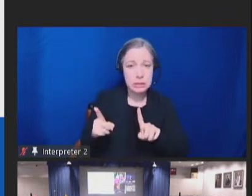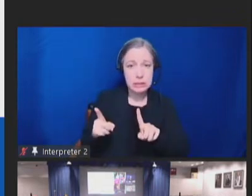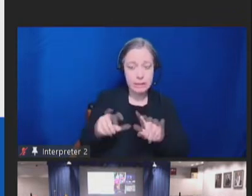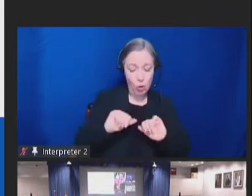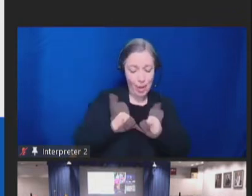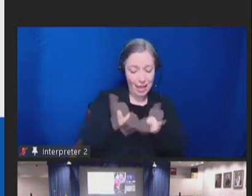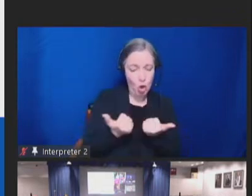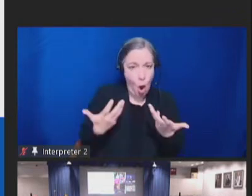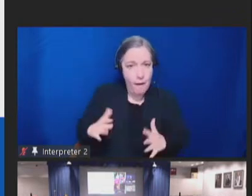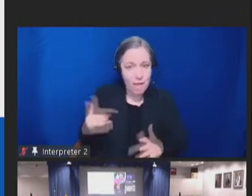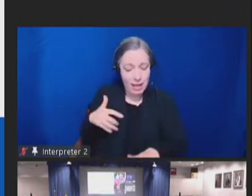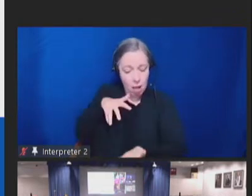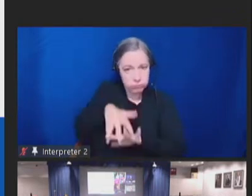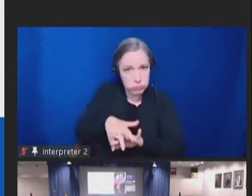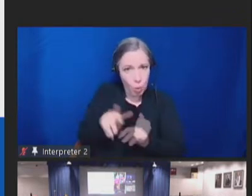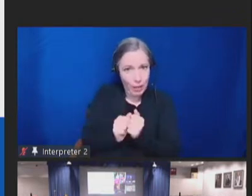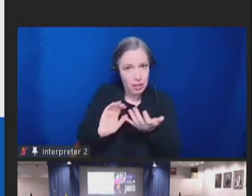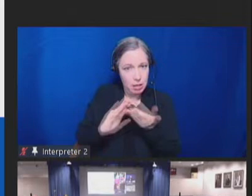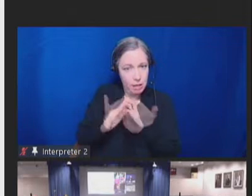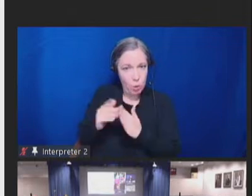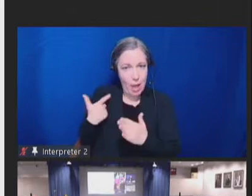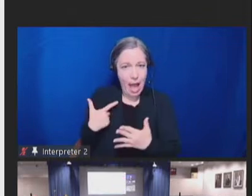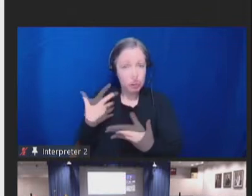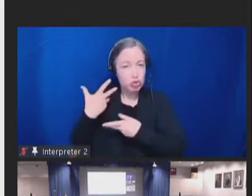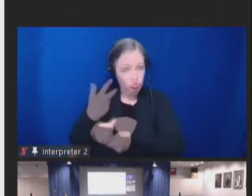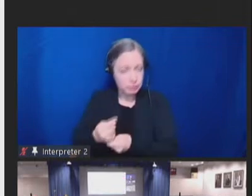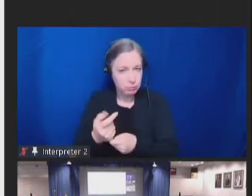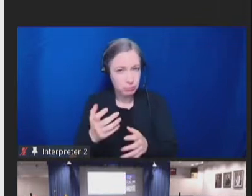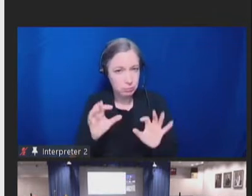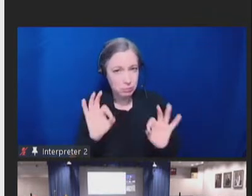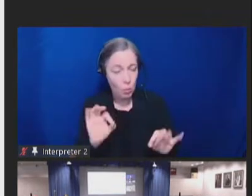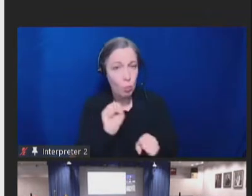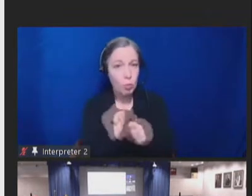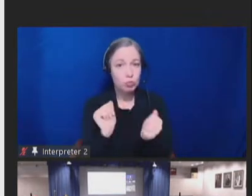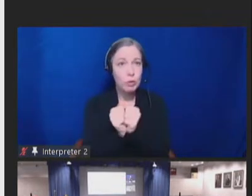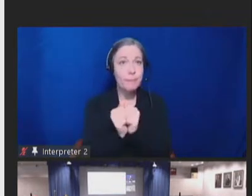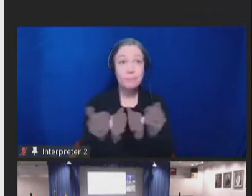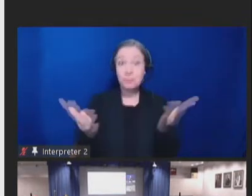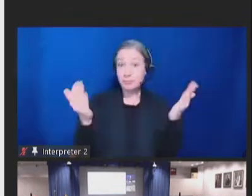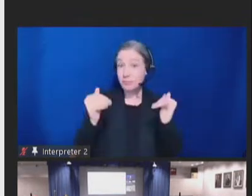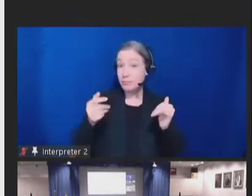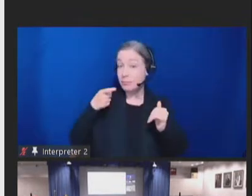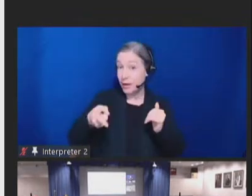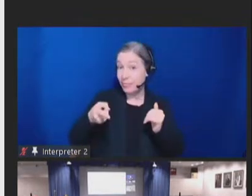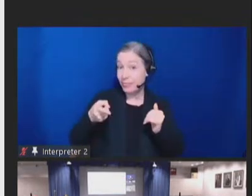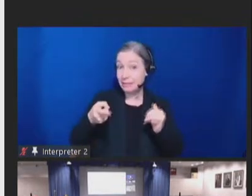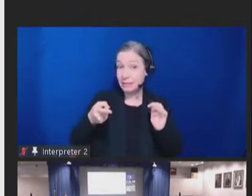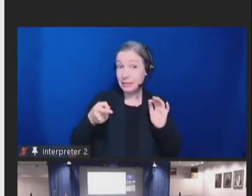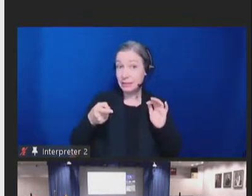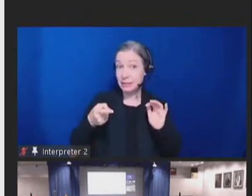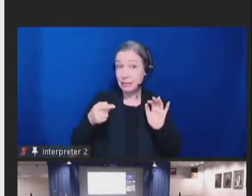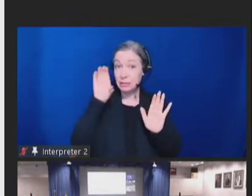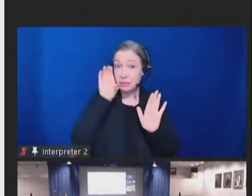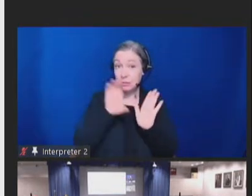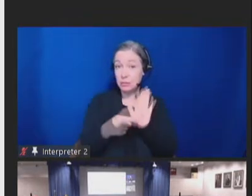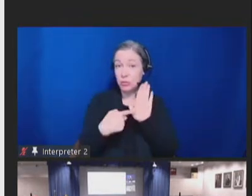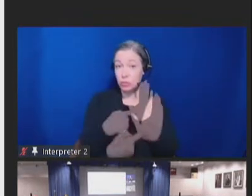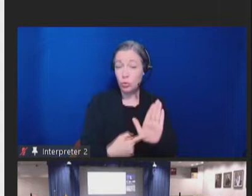Next slide, please. So, this is a very high-level snapshot of some of our overall campaign metrics.